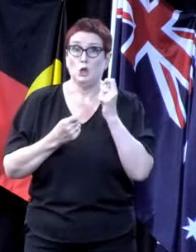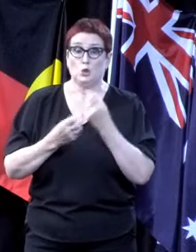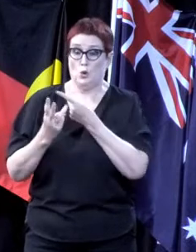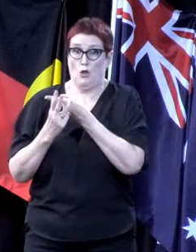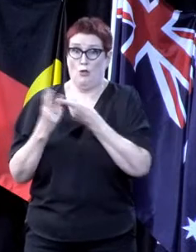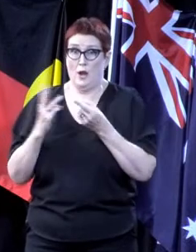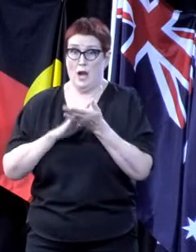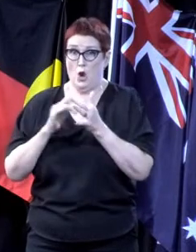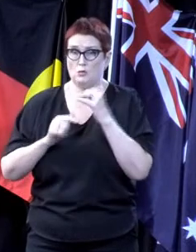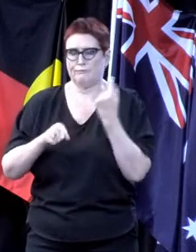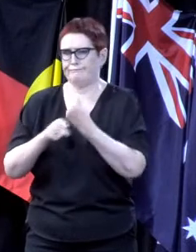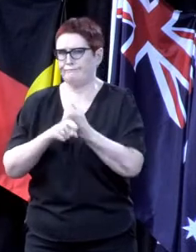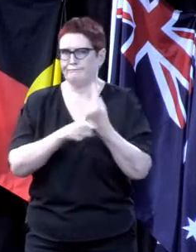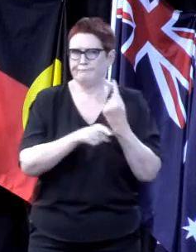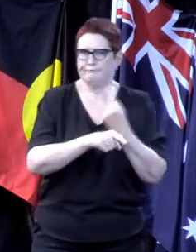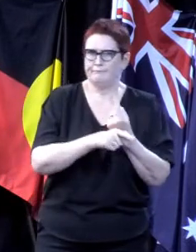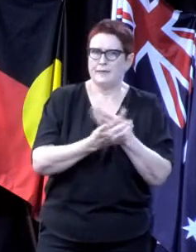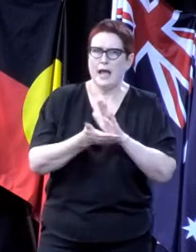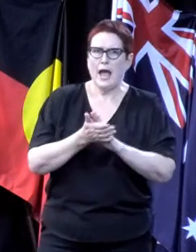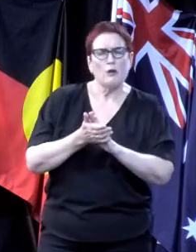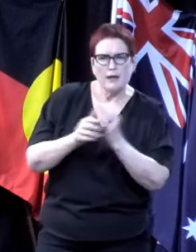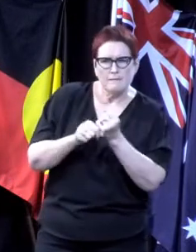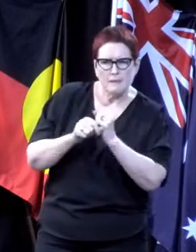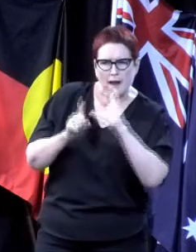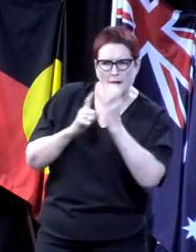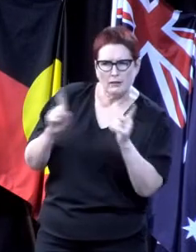as they lead the cultural change within the schools that they work within.